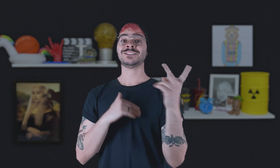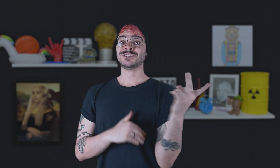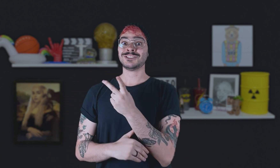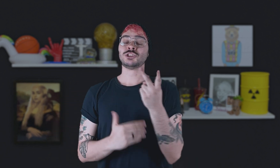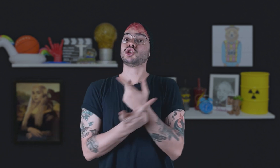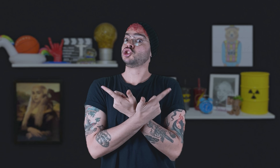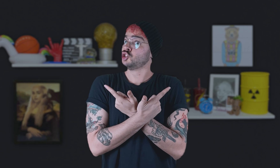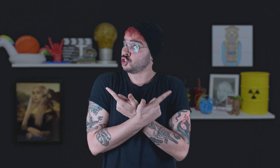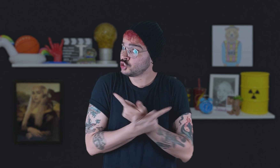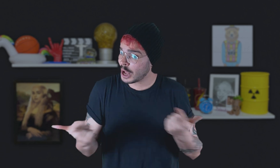How lucky huh!